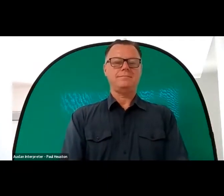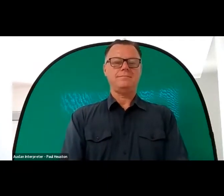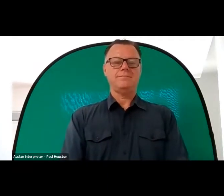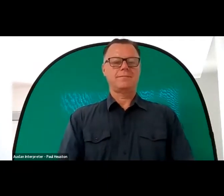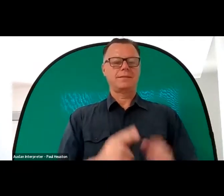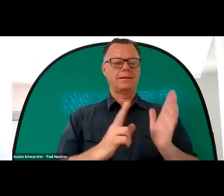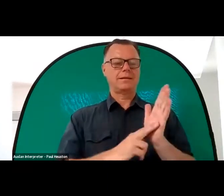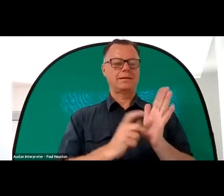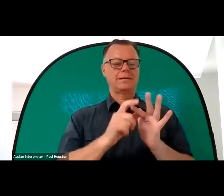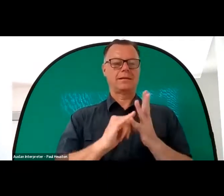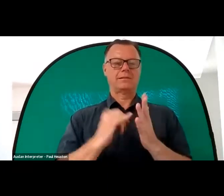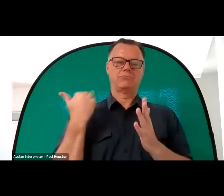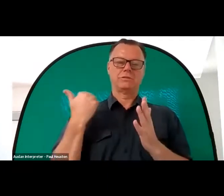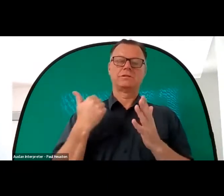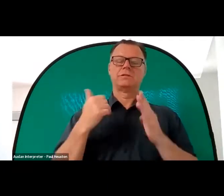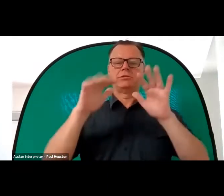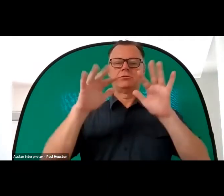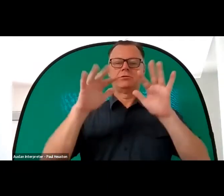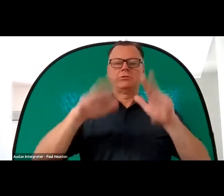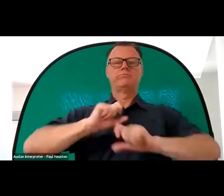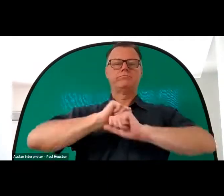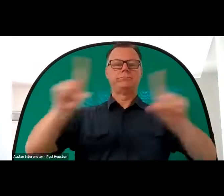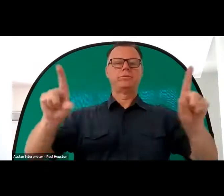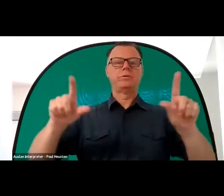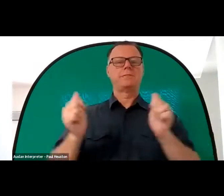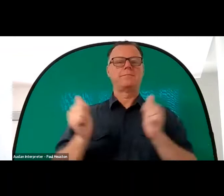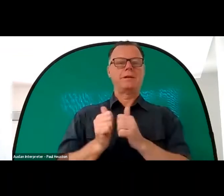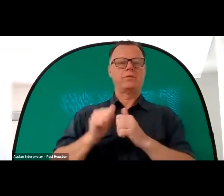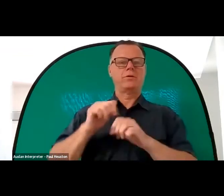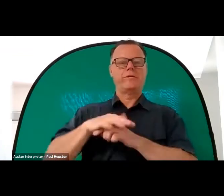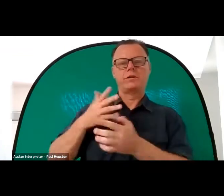interpreters, Paul and Glenda joining us today. Thank you